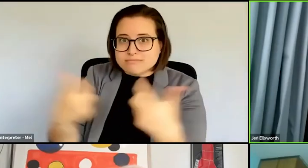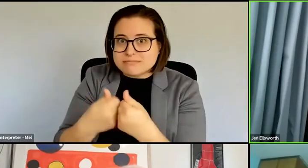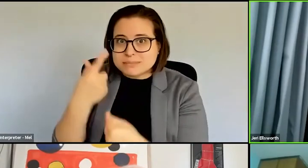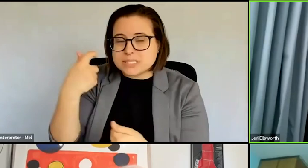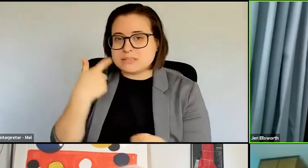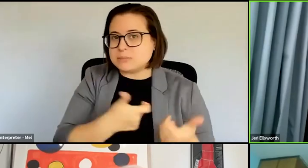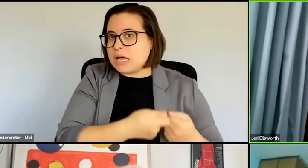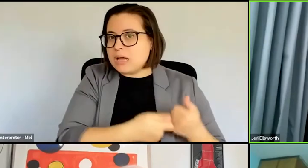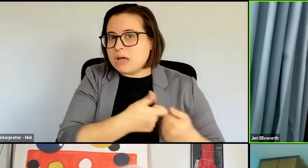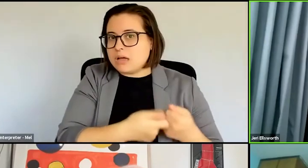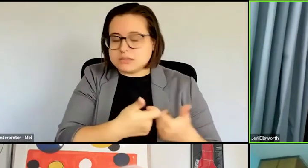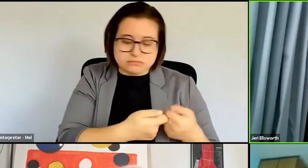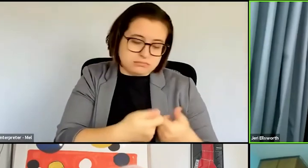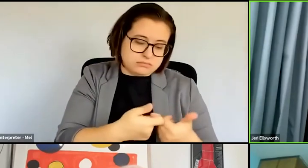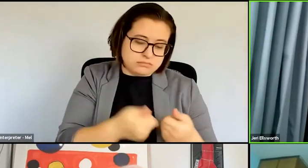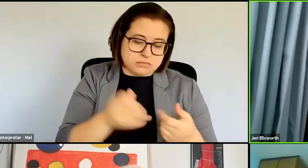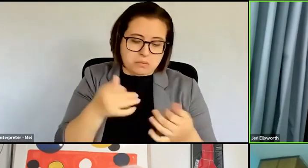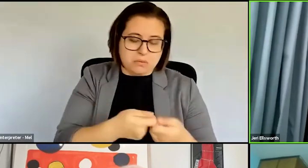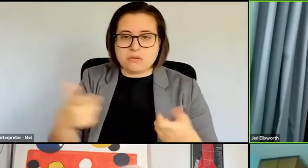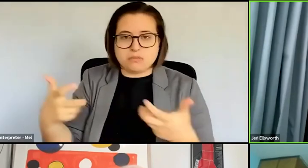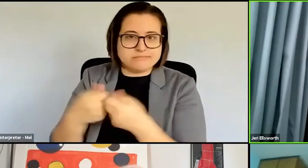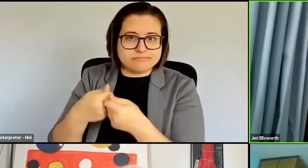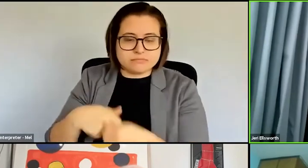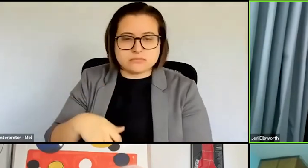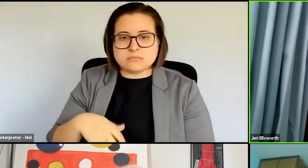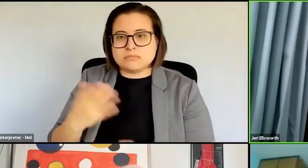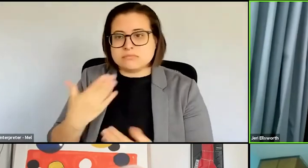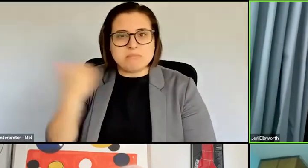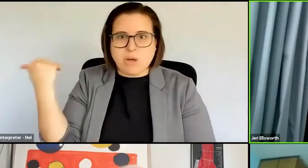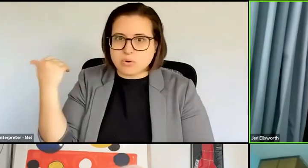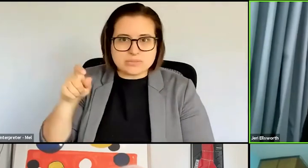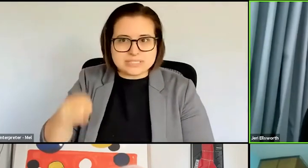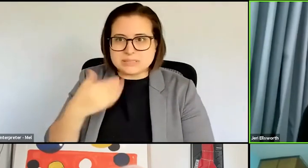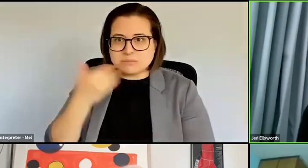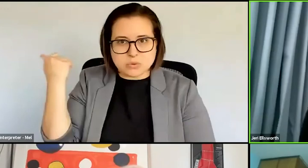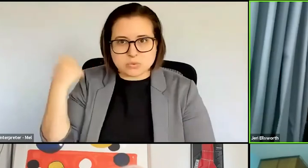to be a better way, right, or appropriate way. Depending contextually on what you're doing.